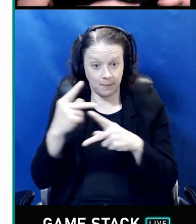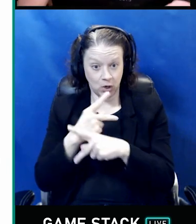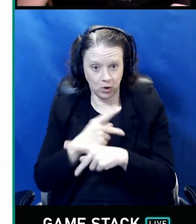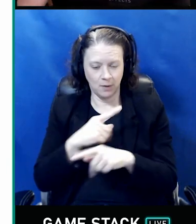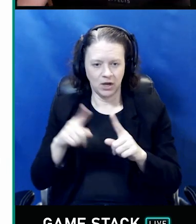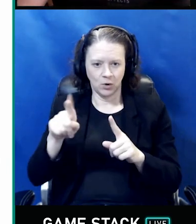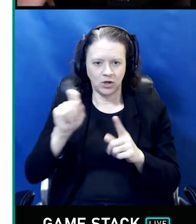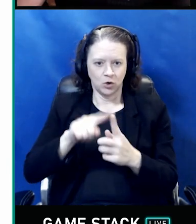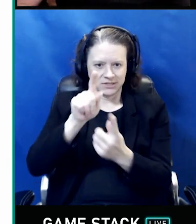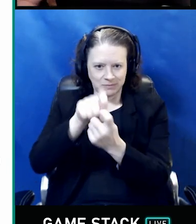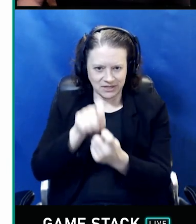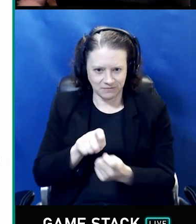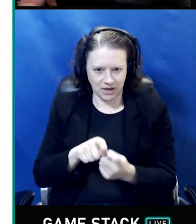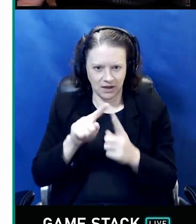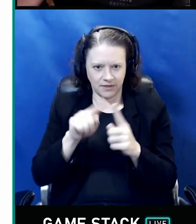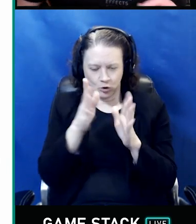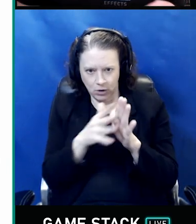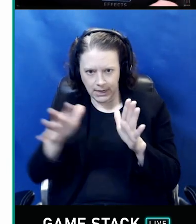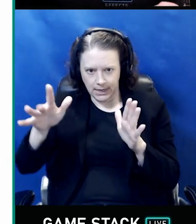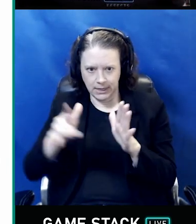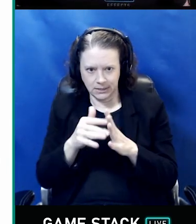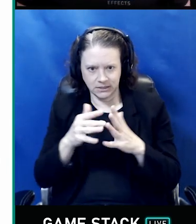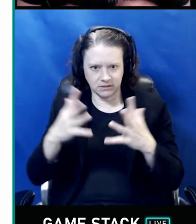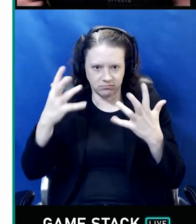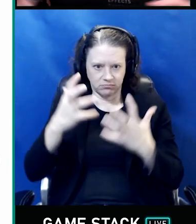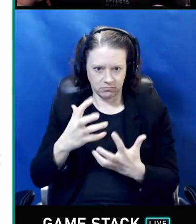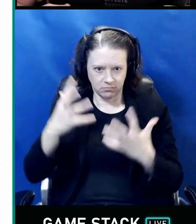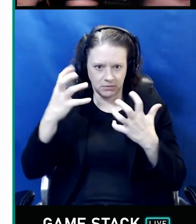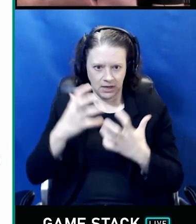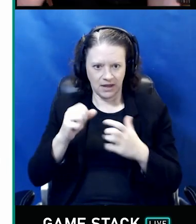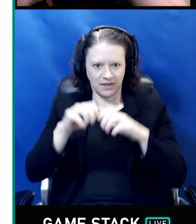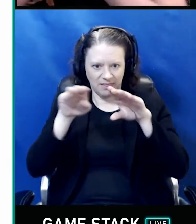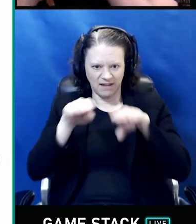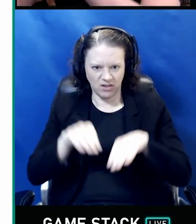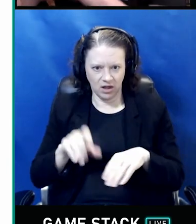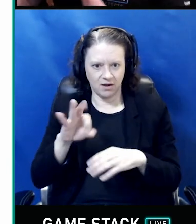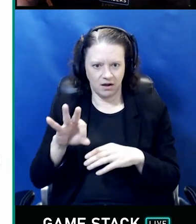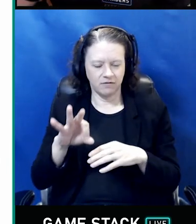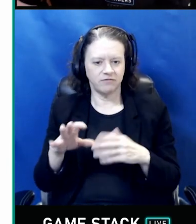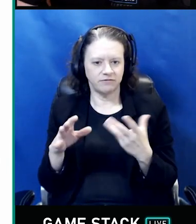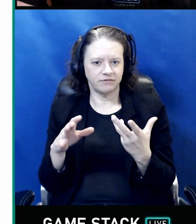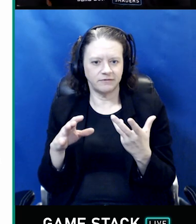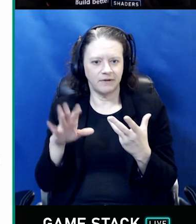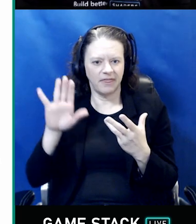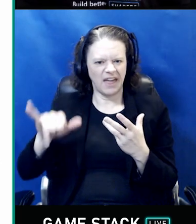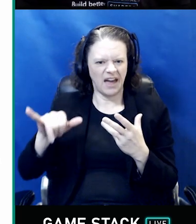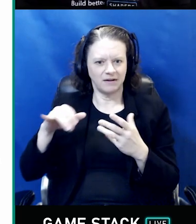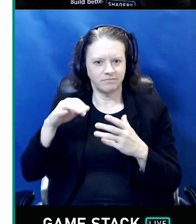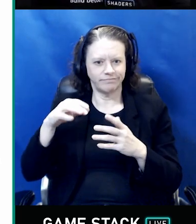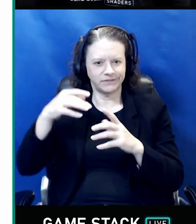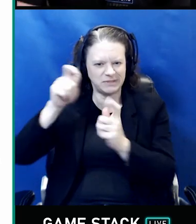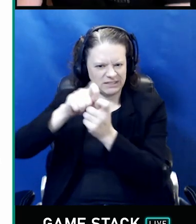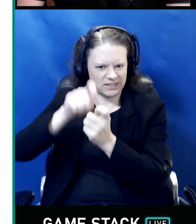or specify the level of detail that you wanted explicitly, which required you to kind of do your own thing in order to calculate those derivatives,